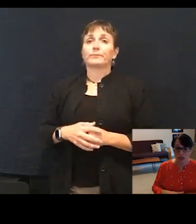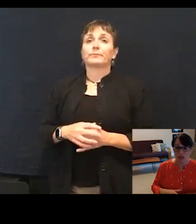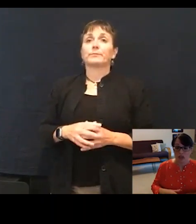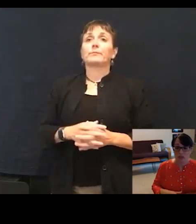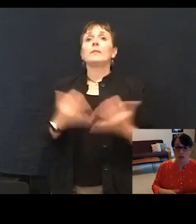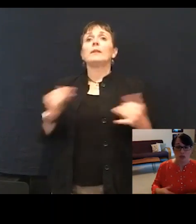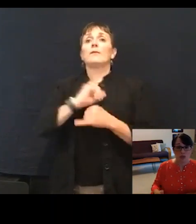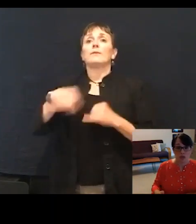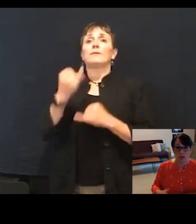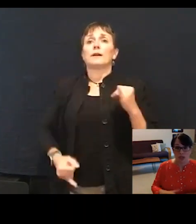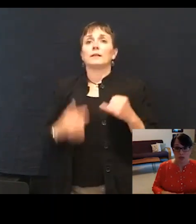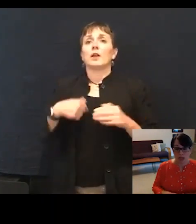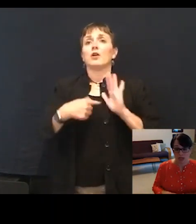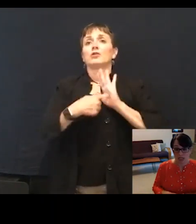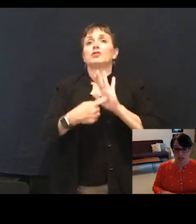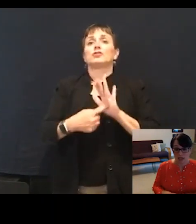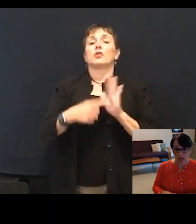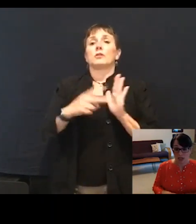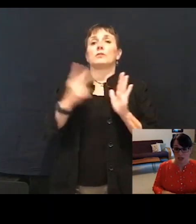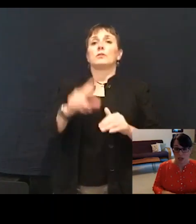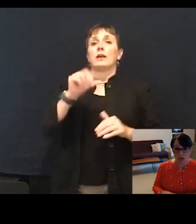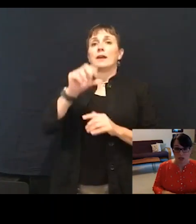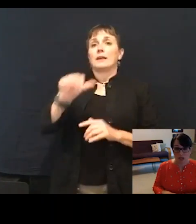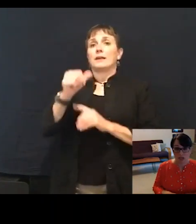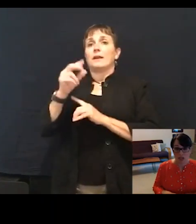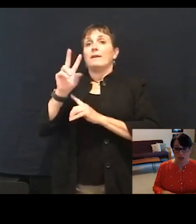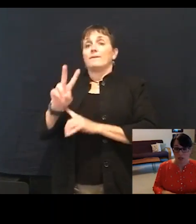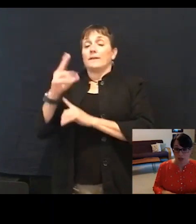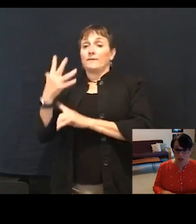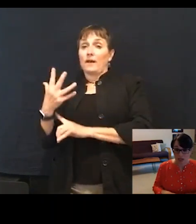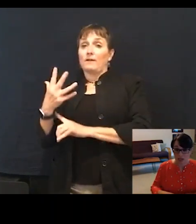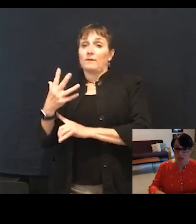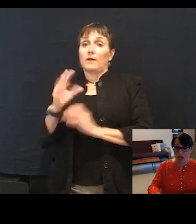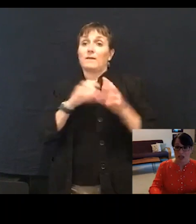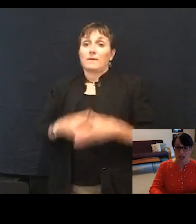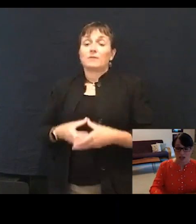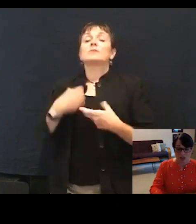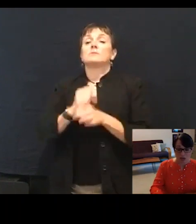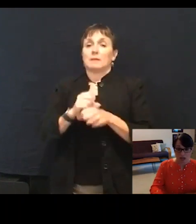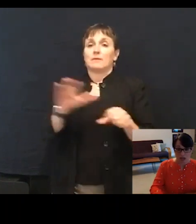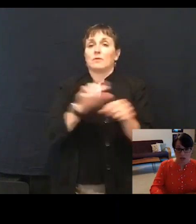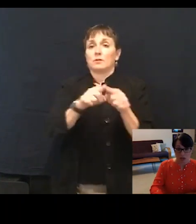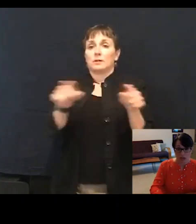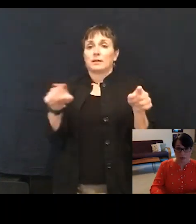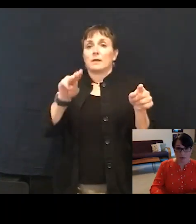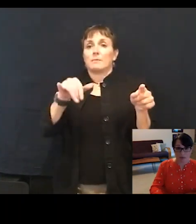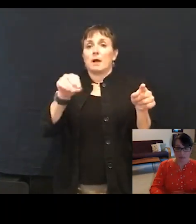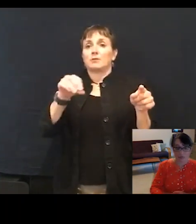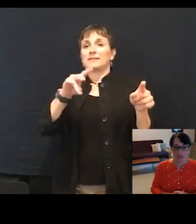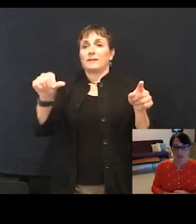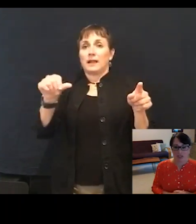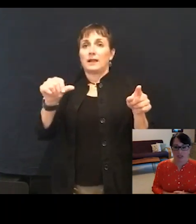do produce full length myosin 7A in subretinally injected primates and are well-tolerated.